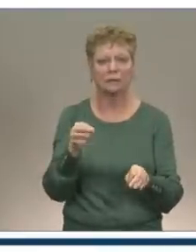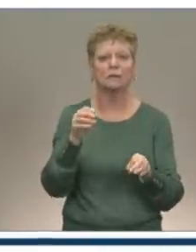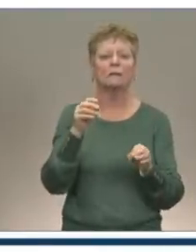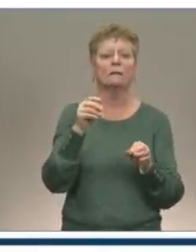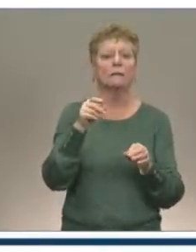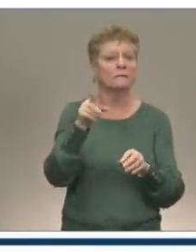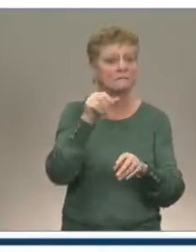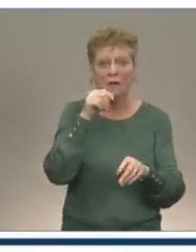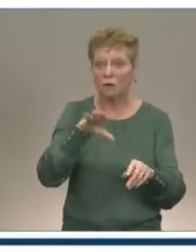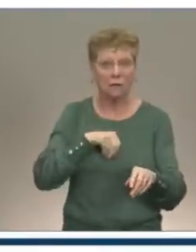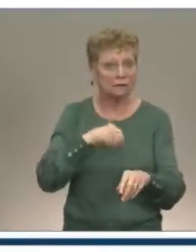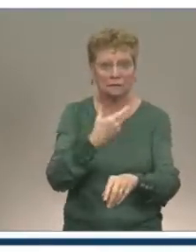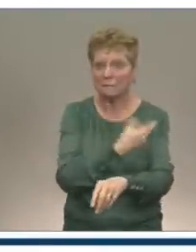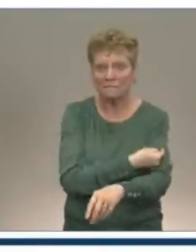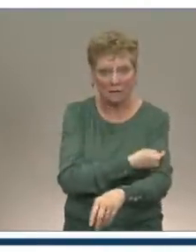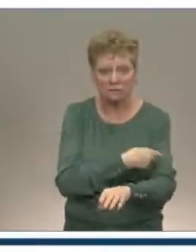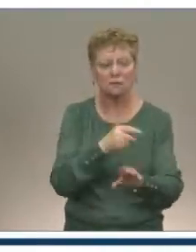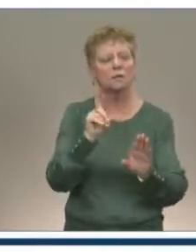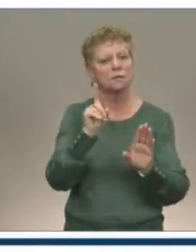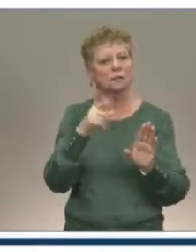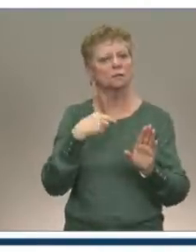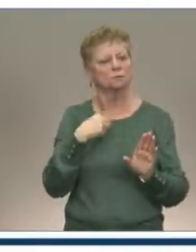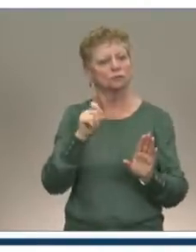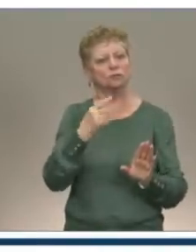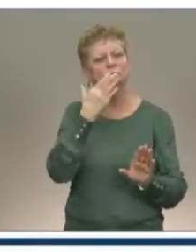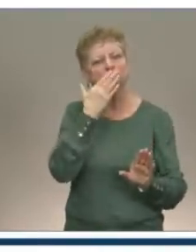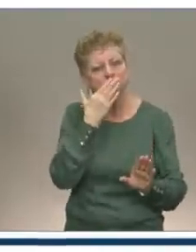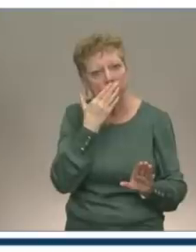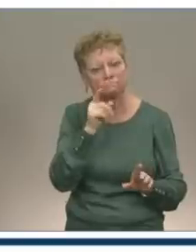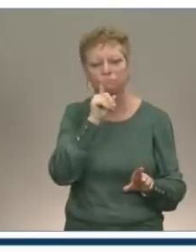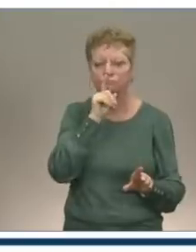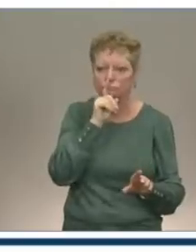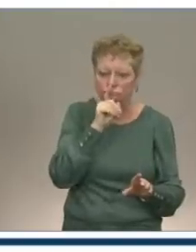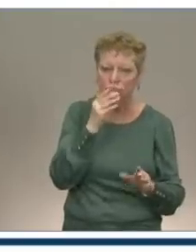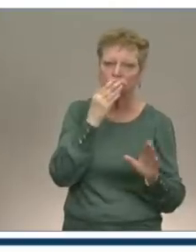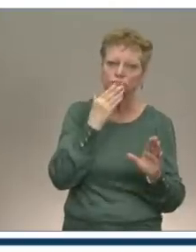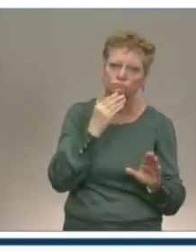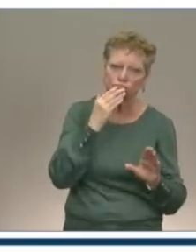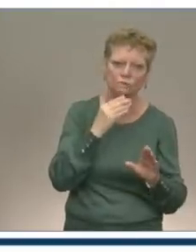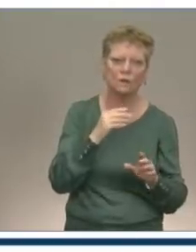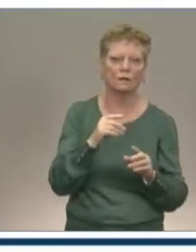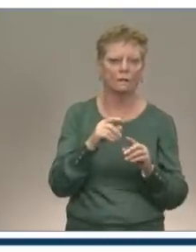we certainly know that uh we've been very clear that people are not to be denied access to health